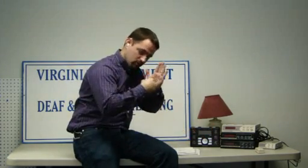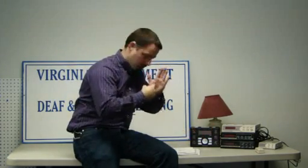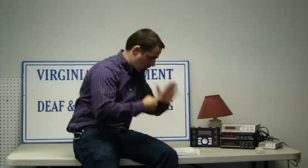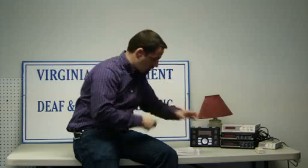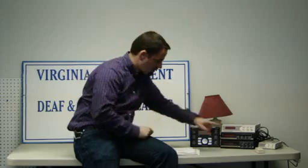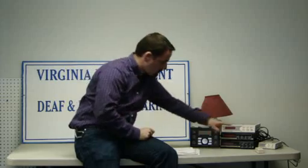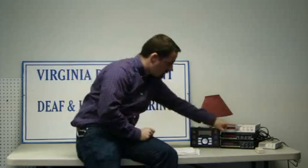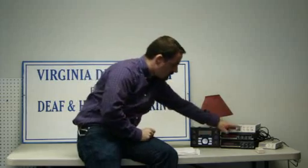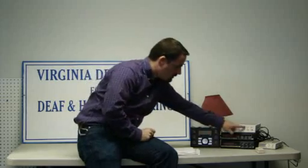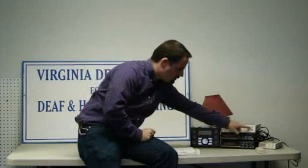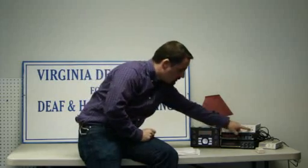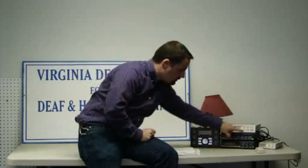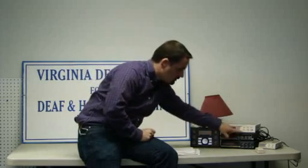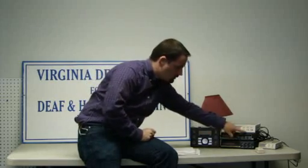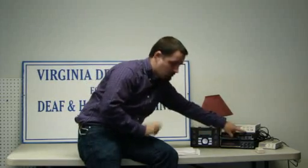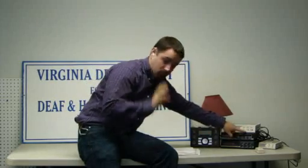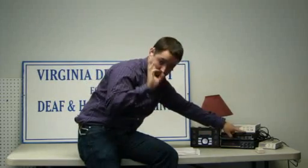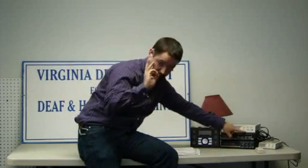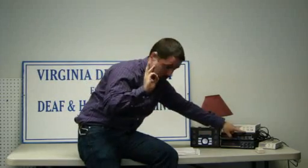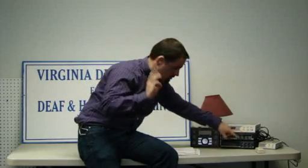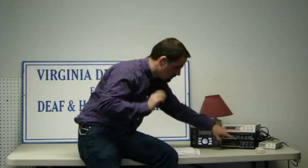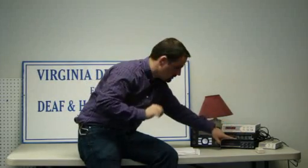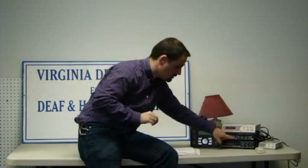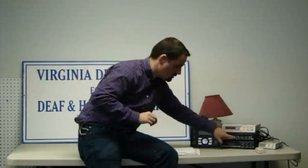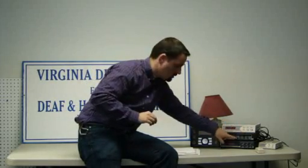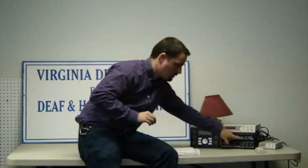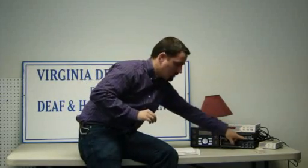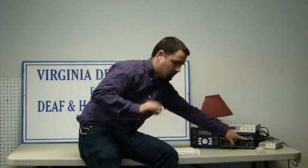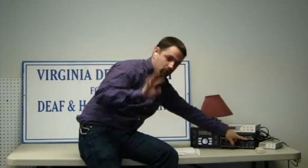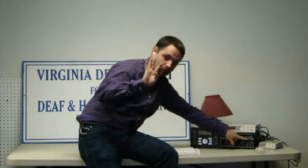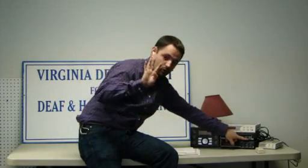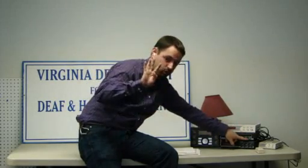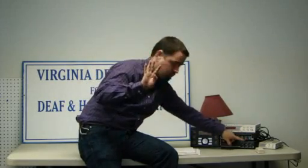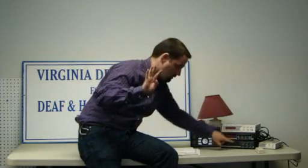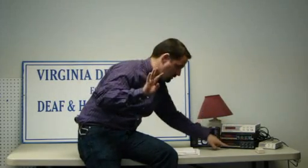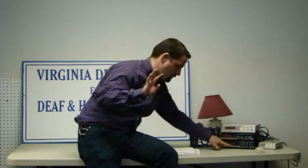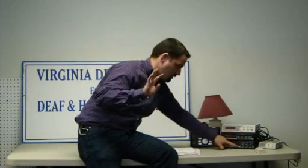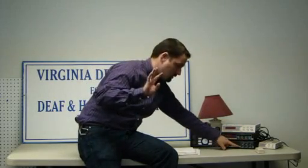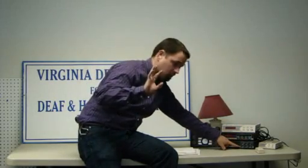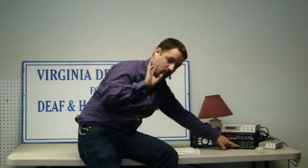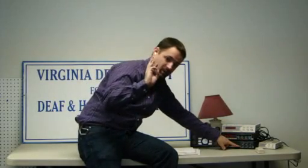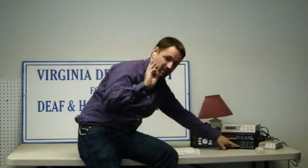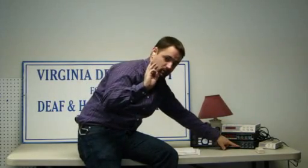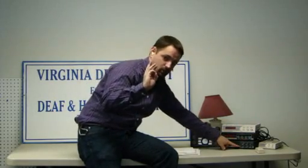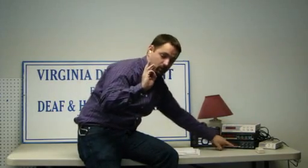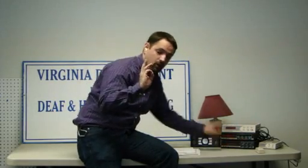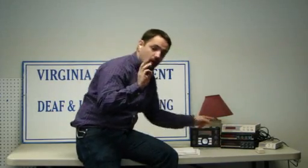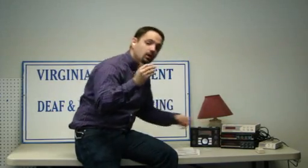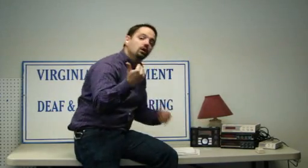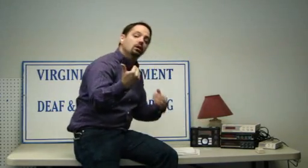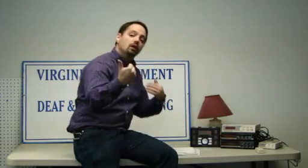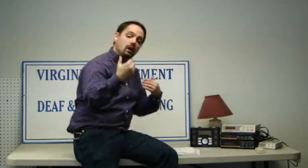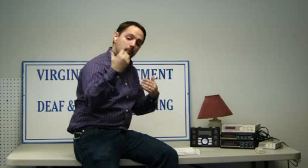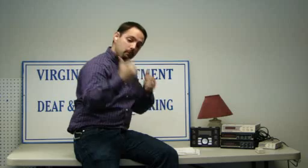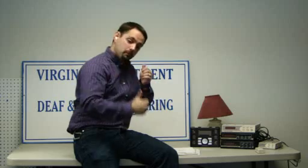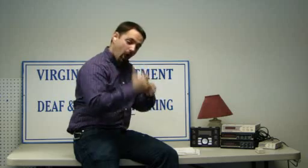(6 display screens) 4 displays screens, 6 display screens